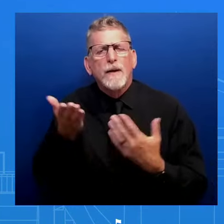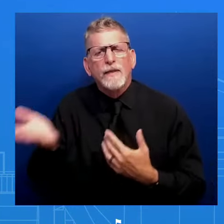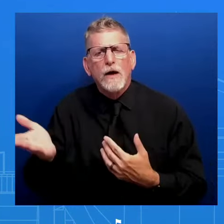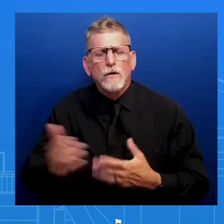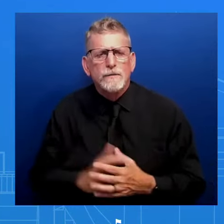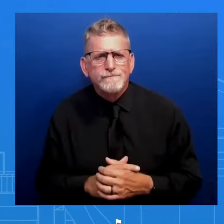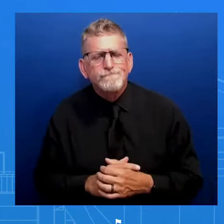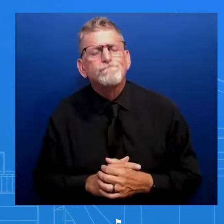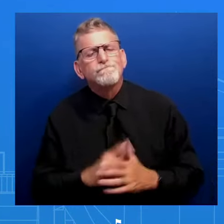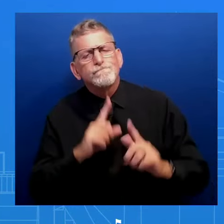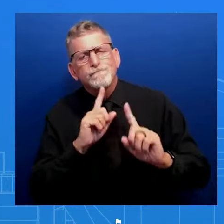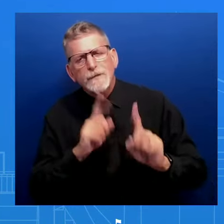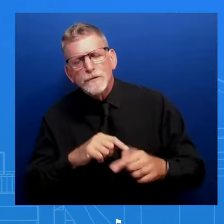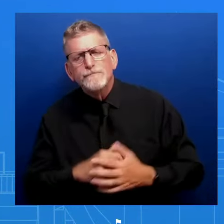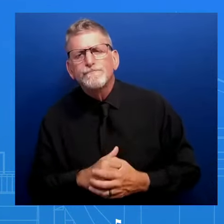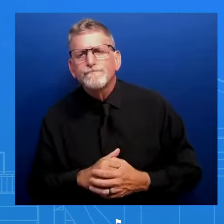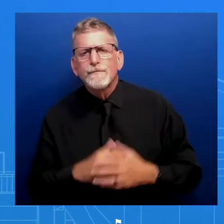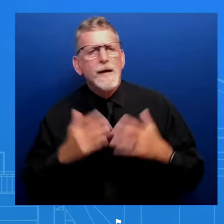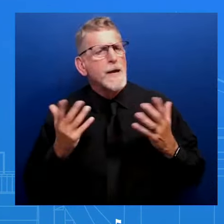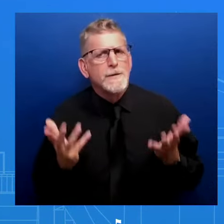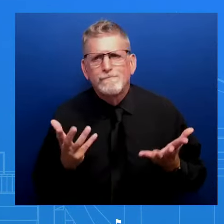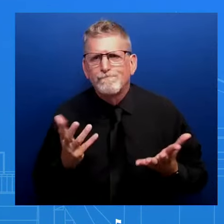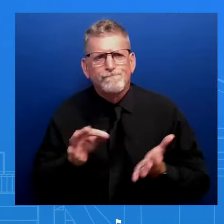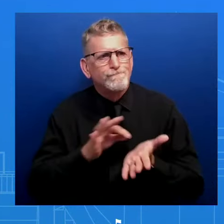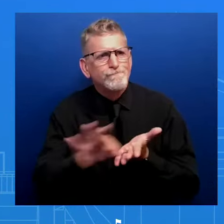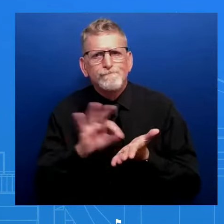Mr. Kirby: -- or military members, but -- but obviously, this is a very tense situation.